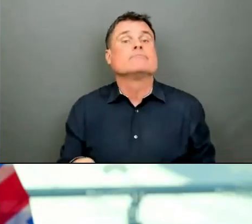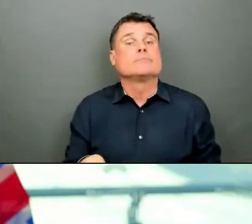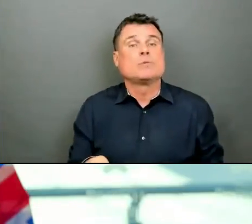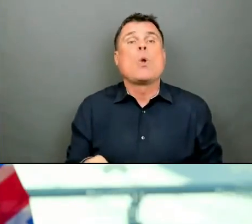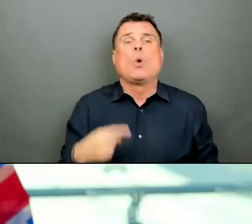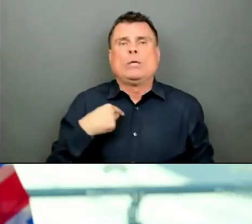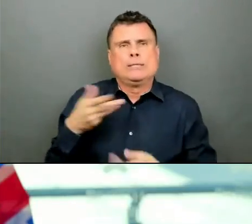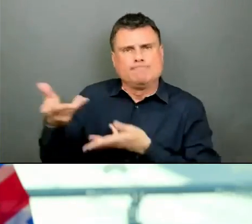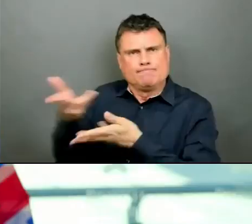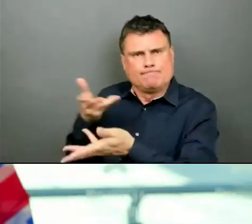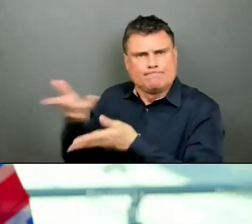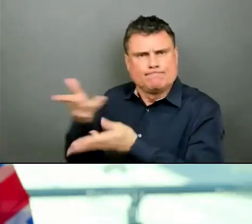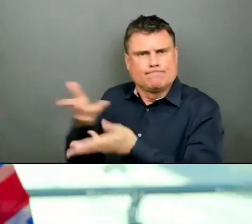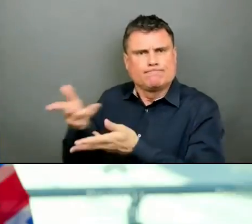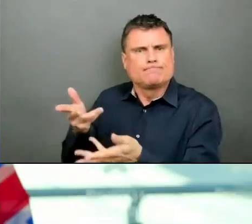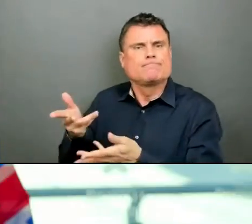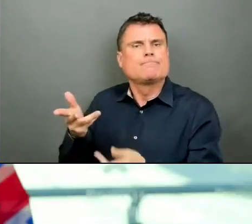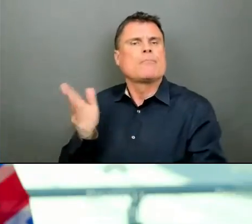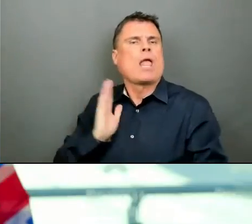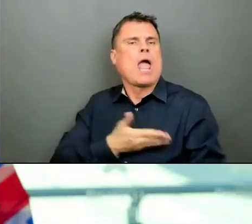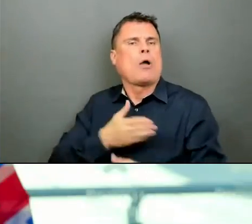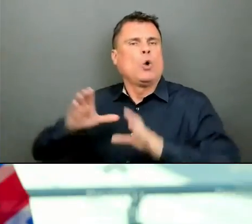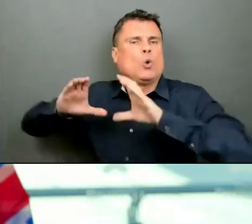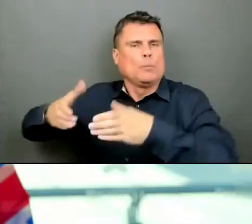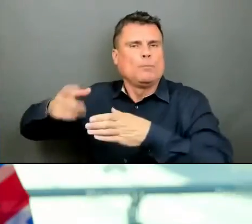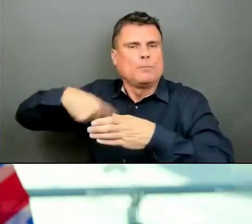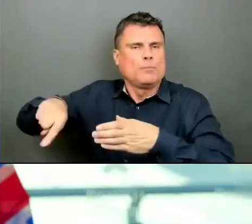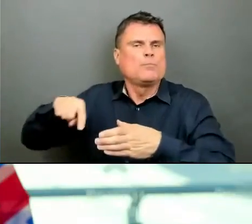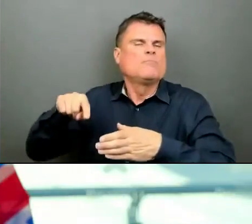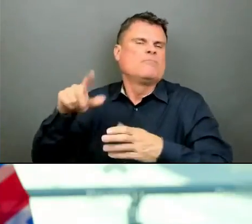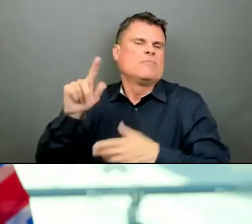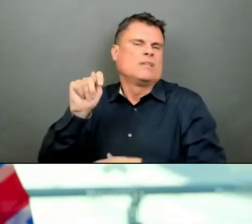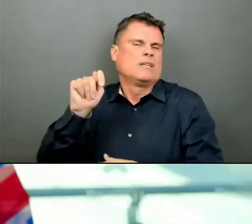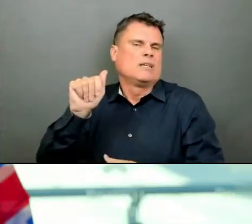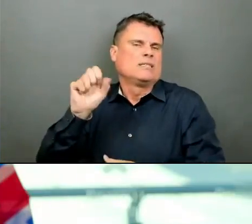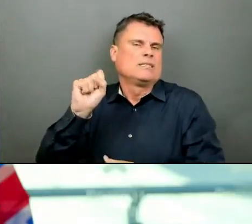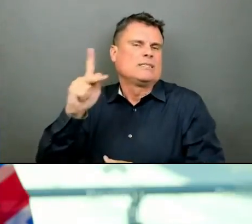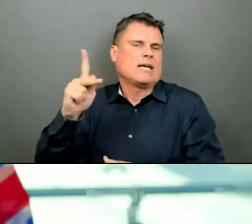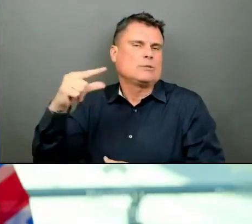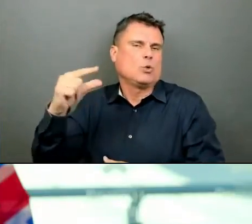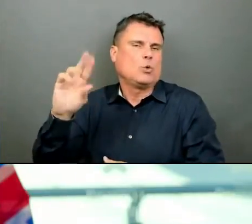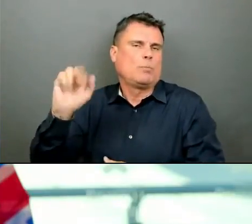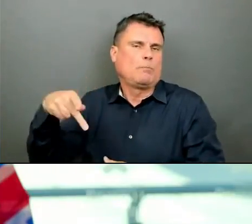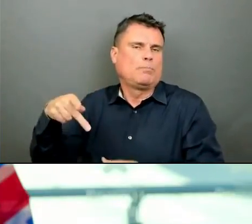particularly in the lower mainland CHT and they are driving some of the transmission we're seeing.